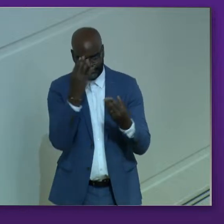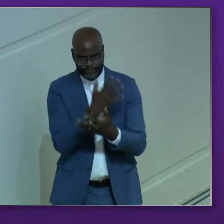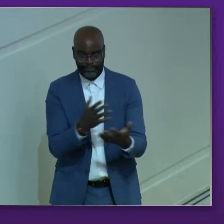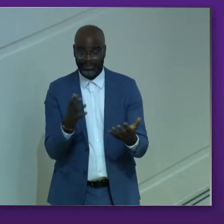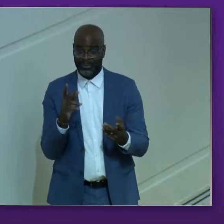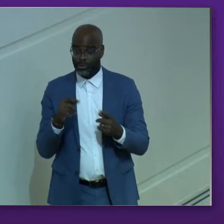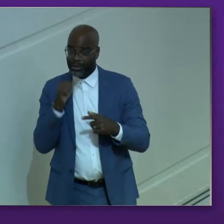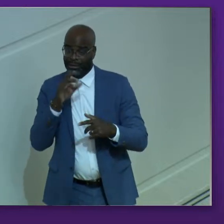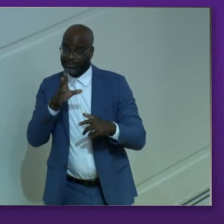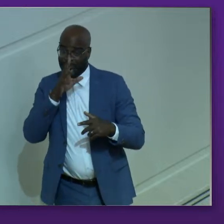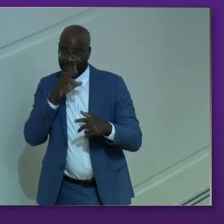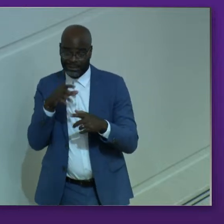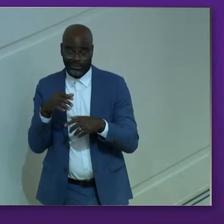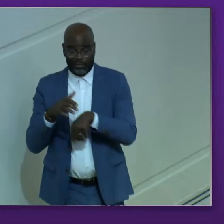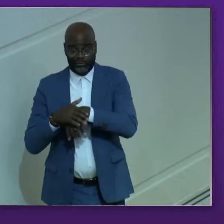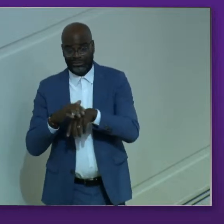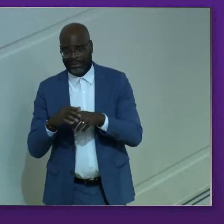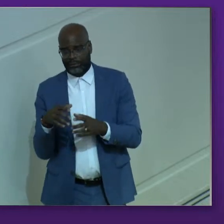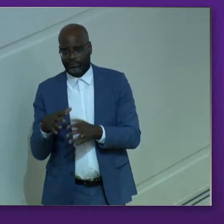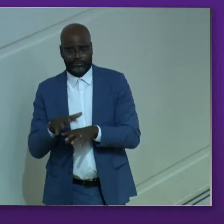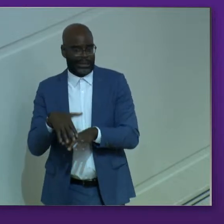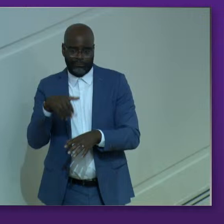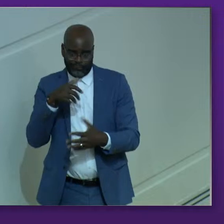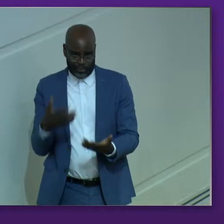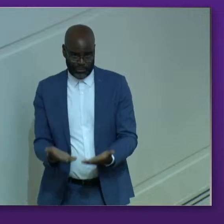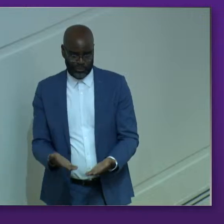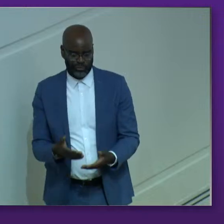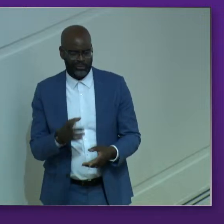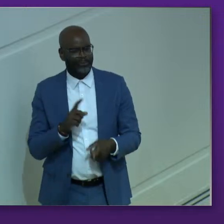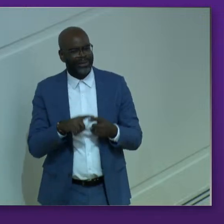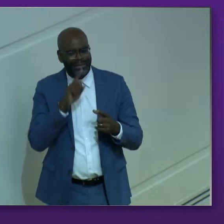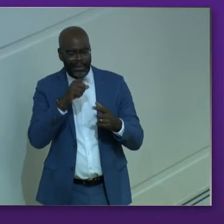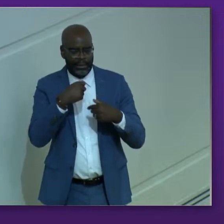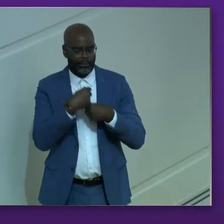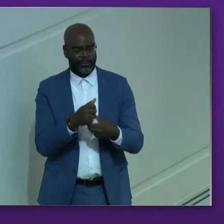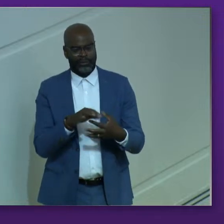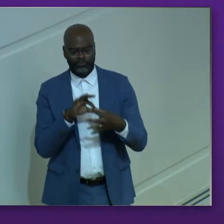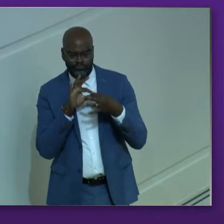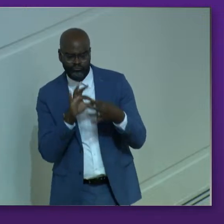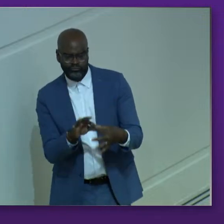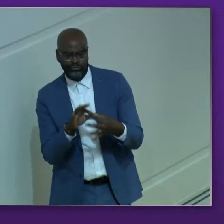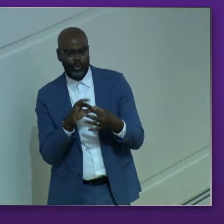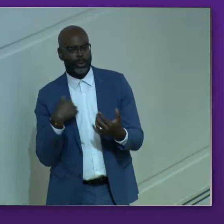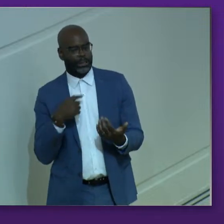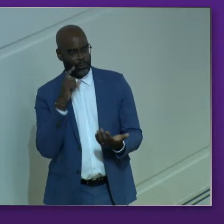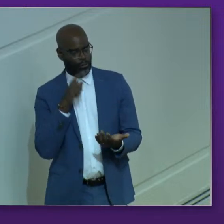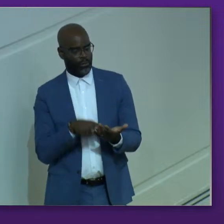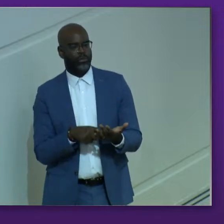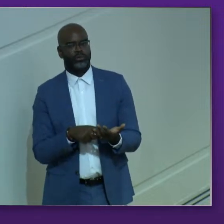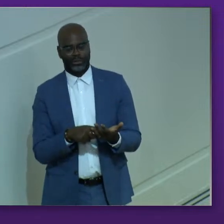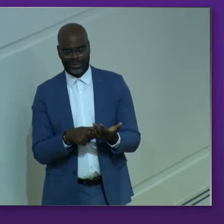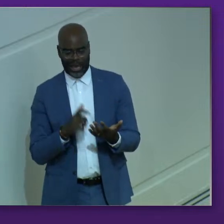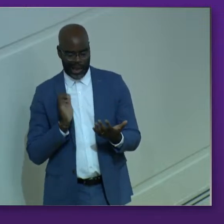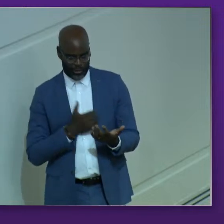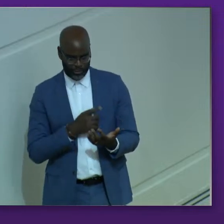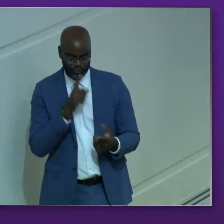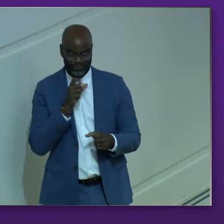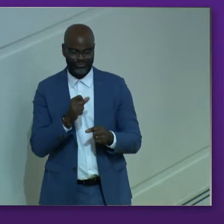REFUGEE STUDENTS ENTITLED HISTORY IN THE MAKING DOCUMENTING STORIES OF IMMIGRANT AND REFUGEE STUDENTS